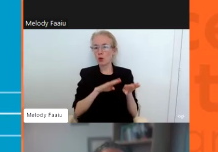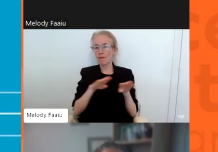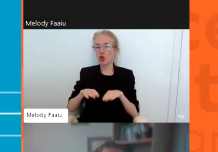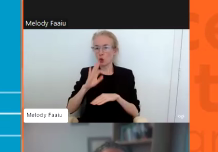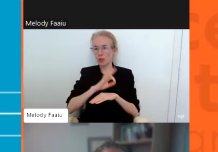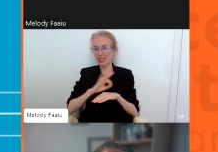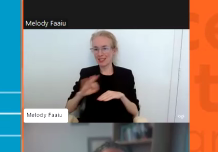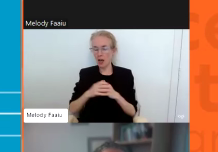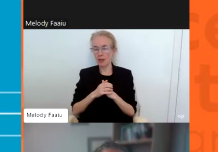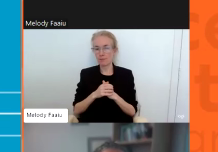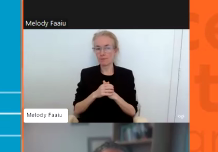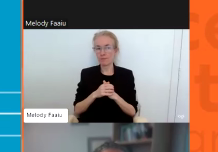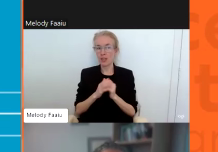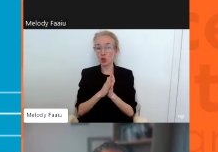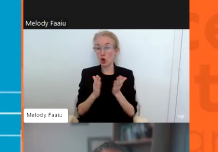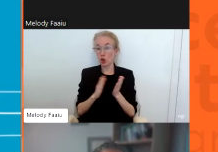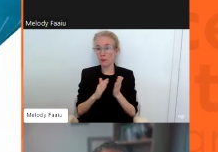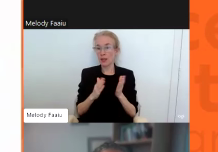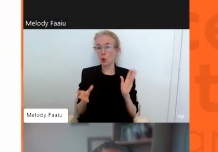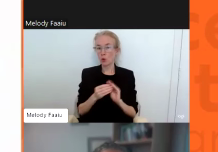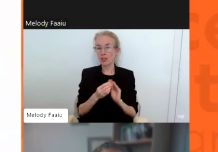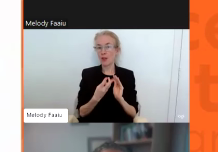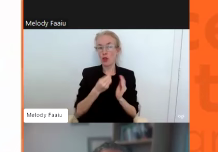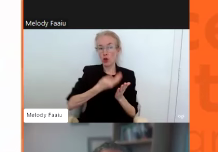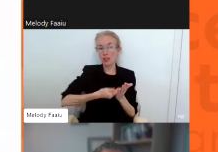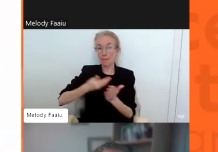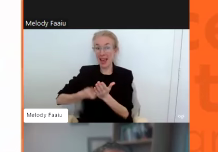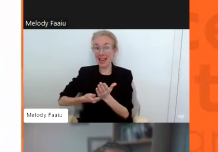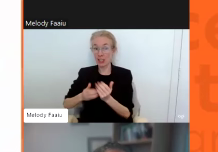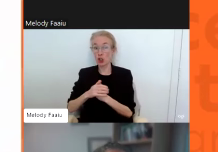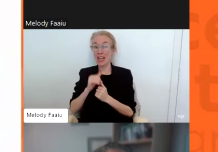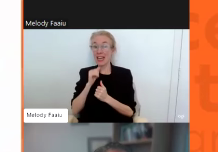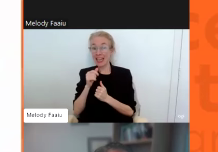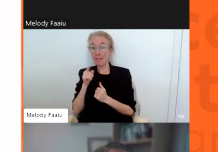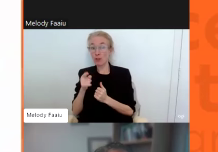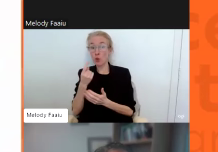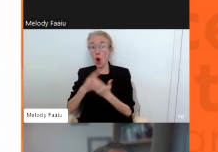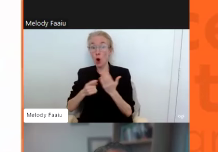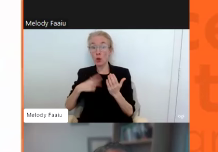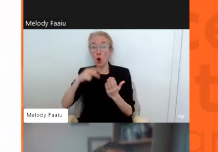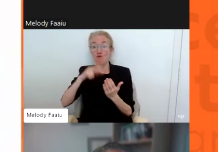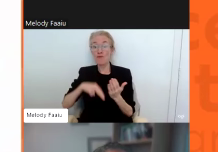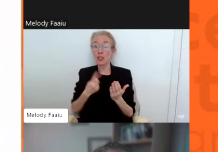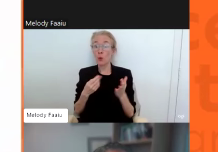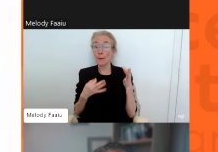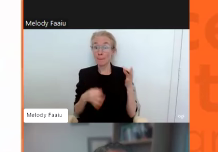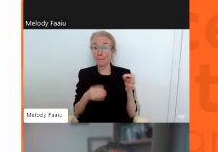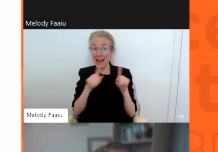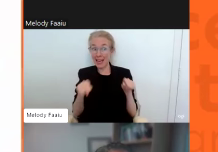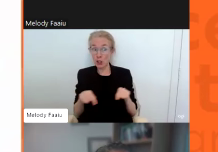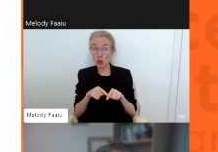If you only read one page, read page 20. This is the SOS checklist;